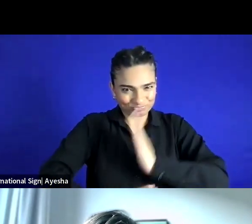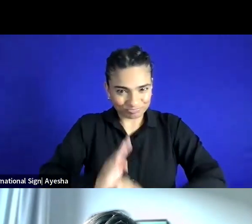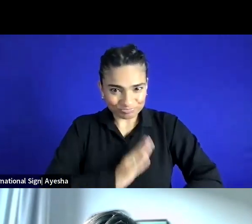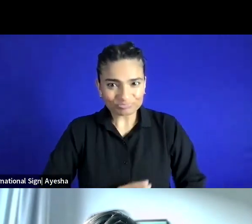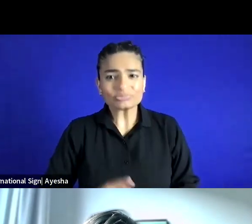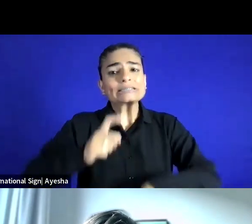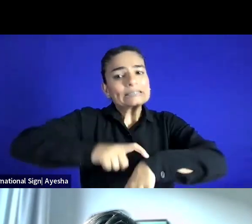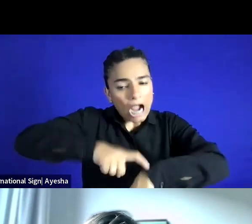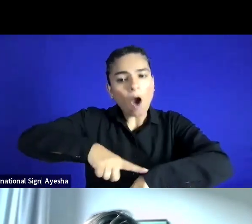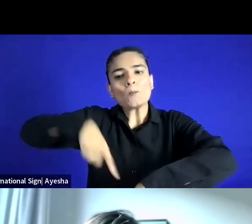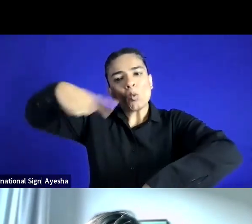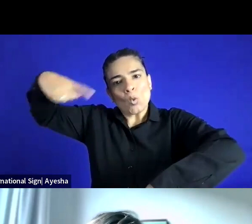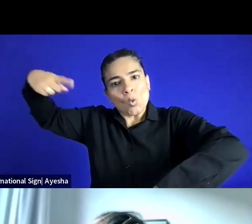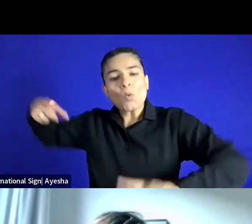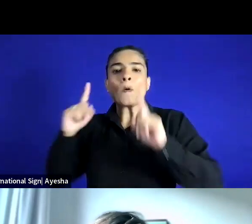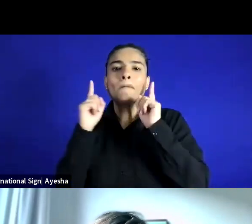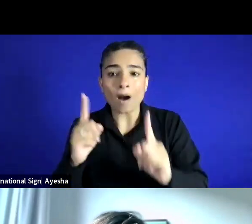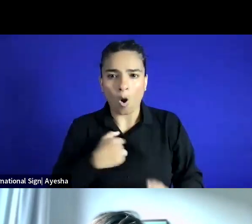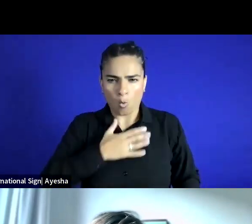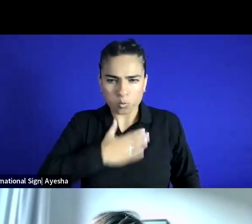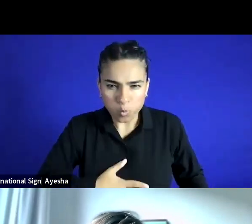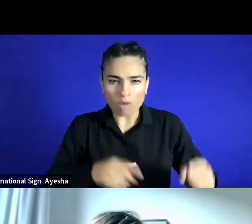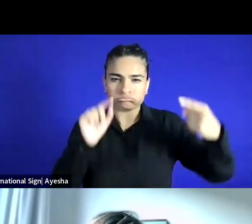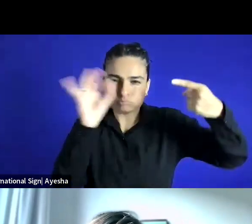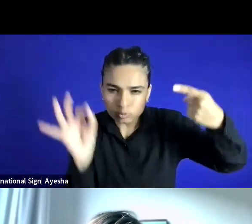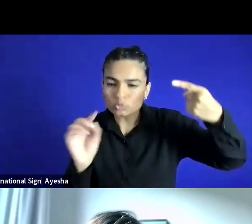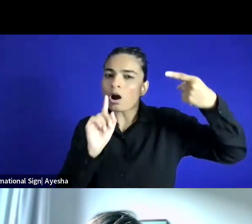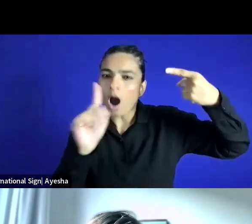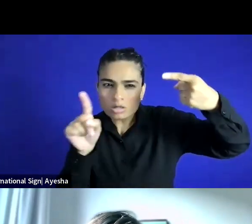and every one of you gets that, information and the support that you need.